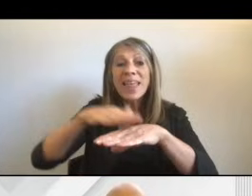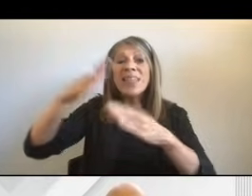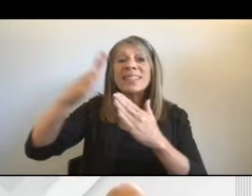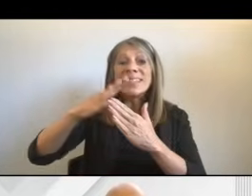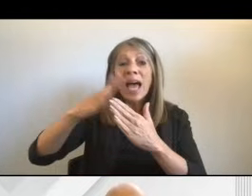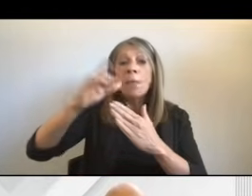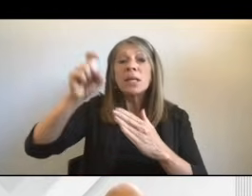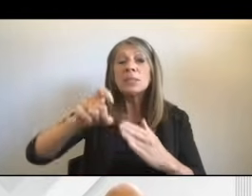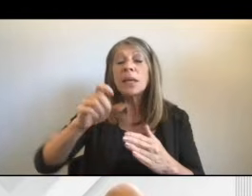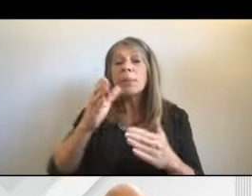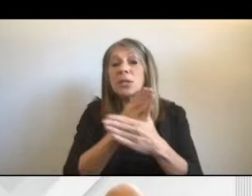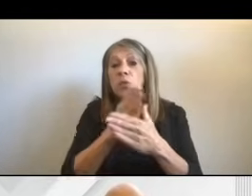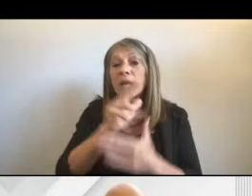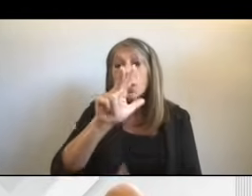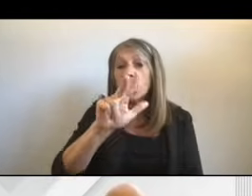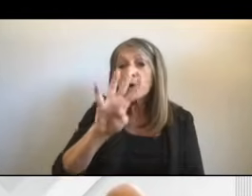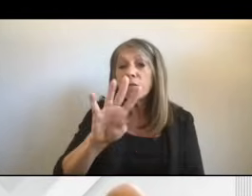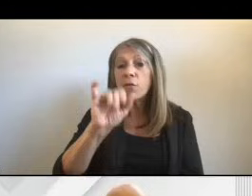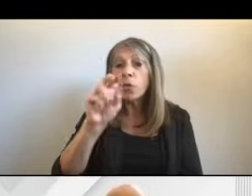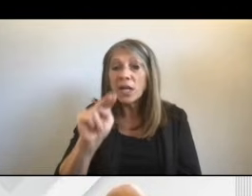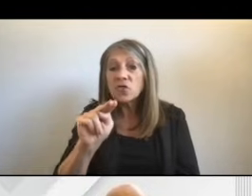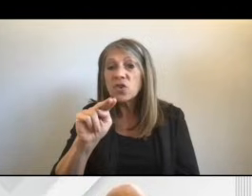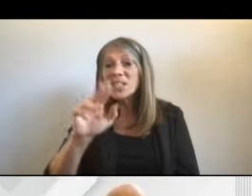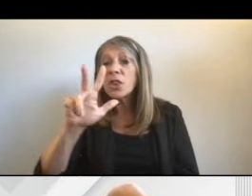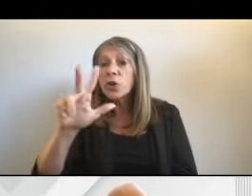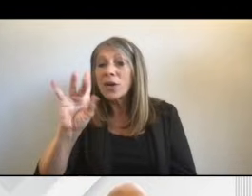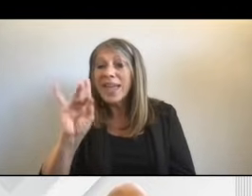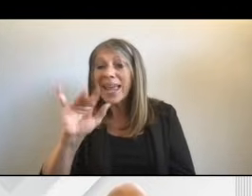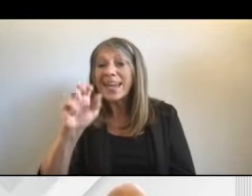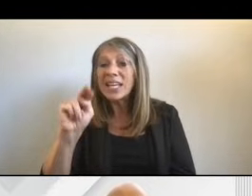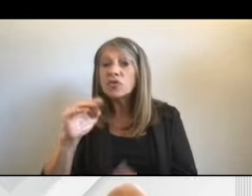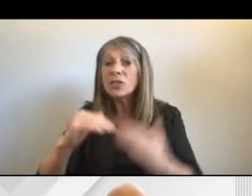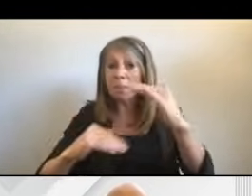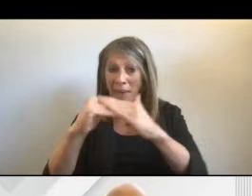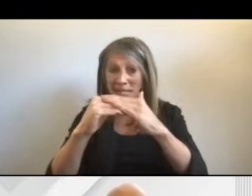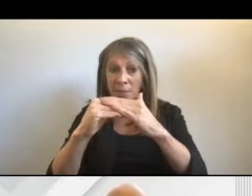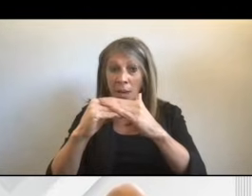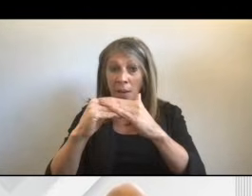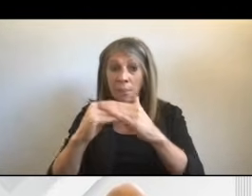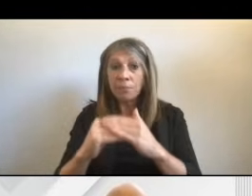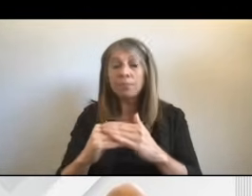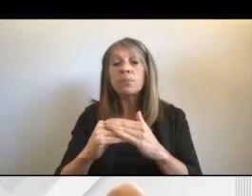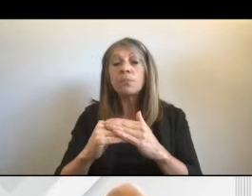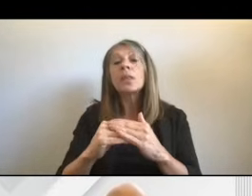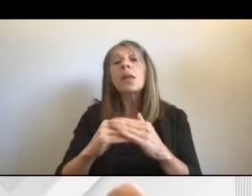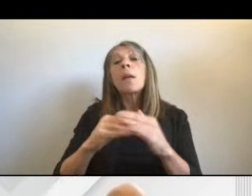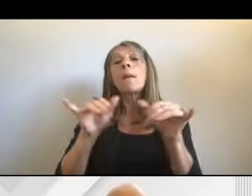be between 34 inches and 38 inches maximum measured vertically above the walk-in surface,